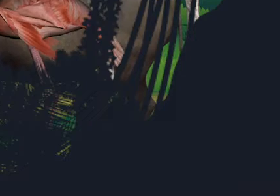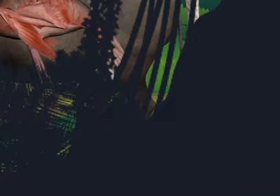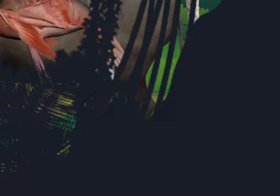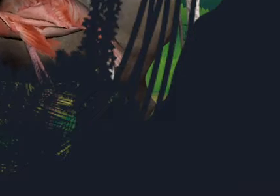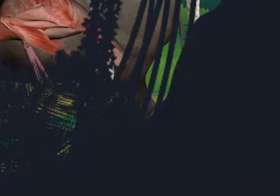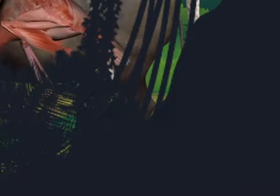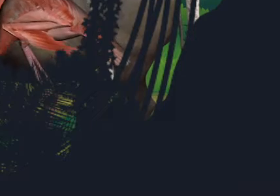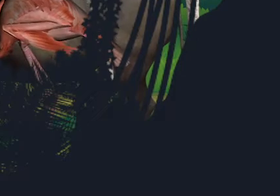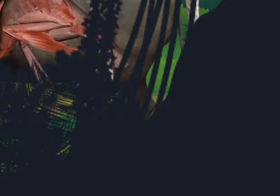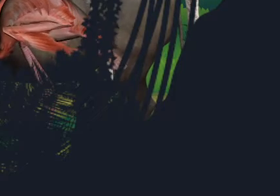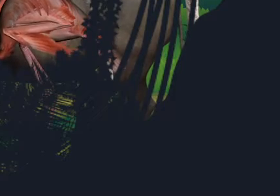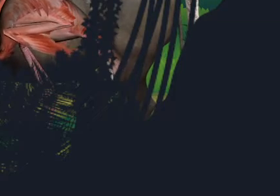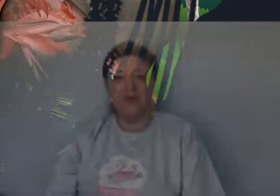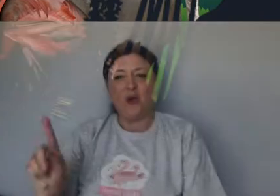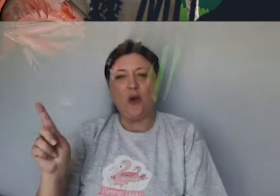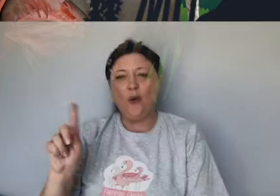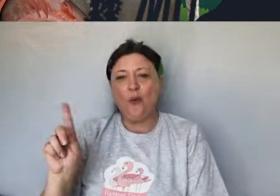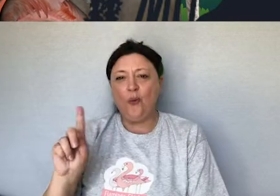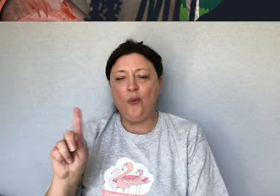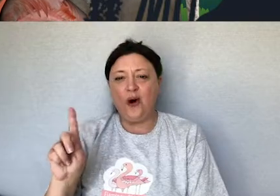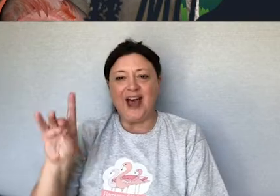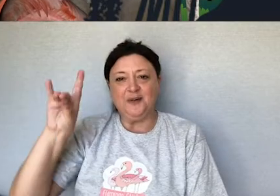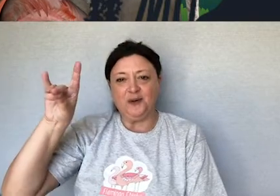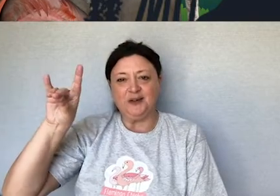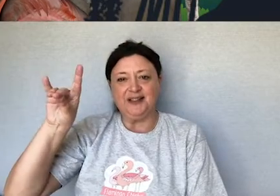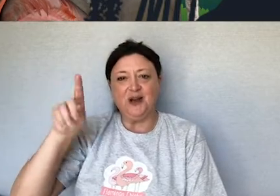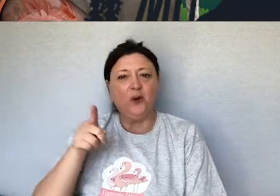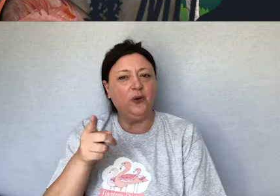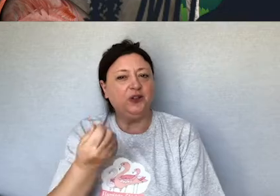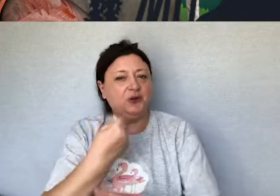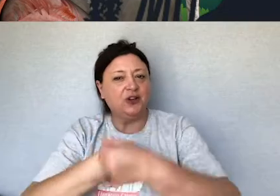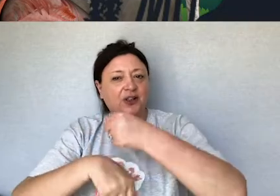grown-ups at home with you or friends or brothers and sisters? What animals would